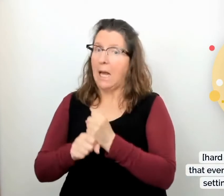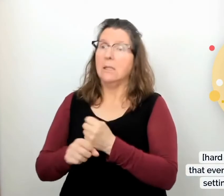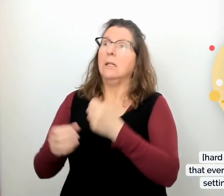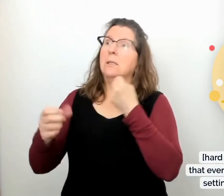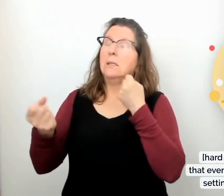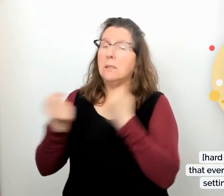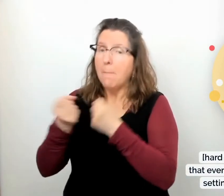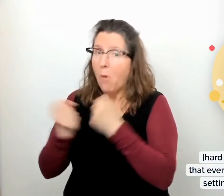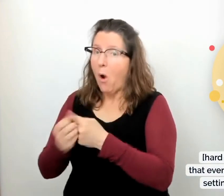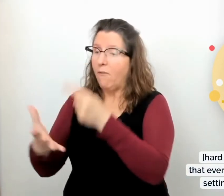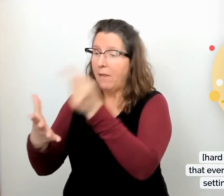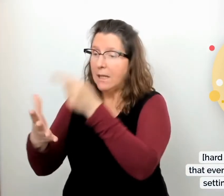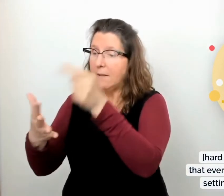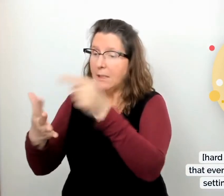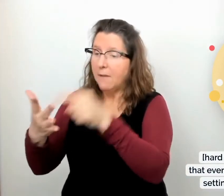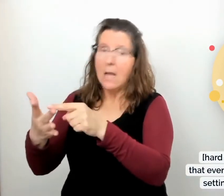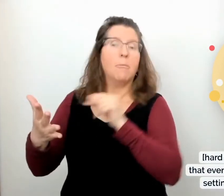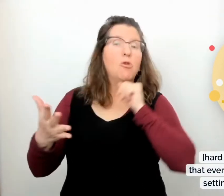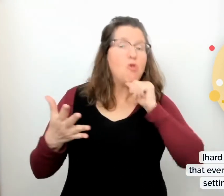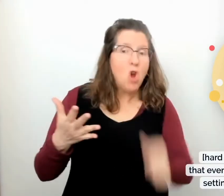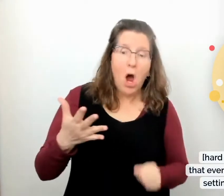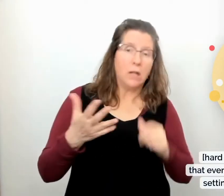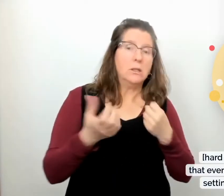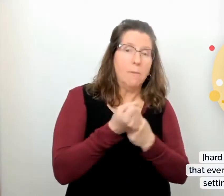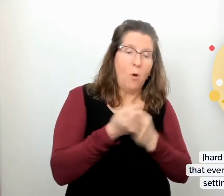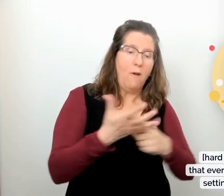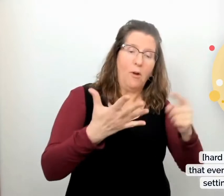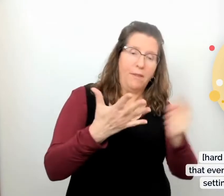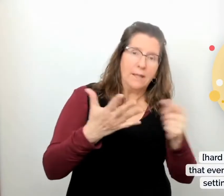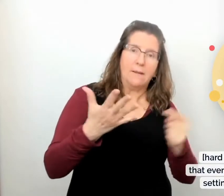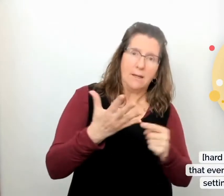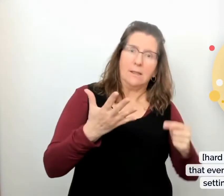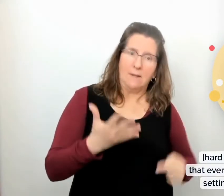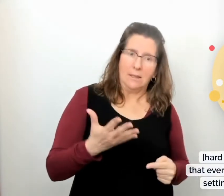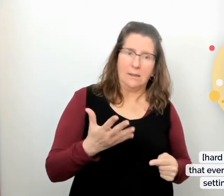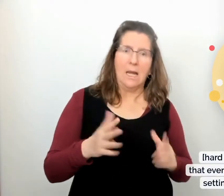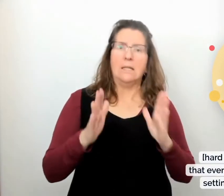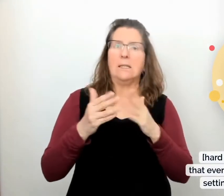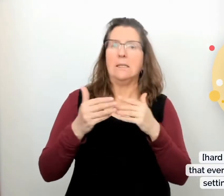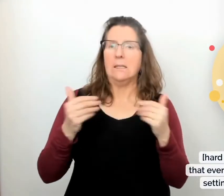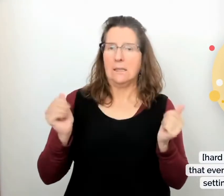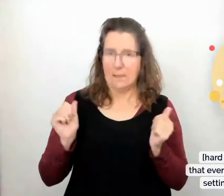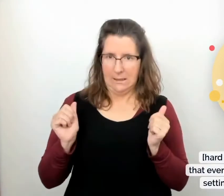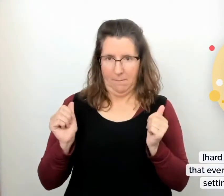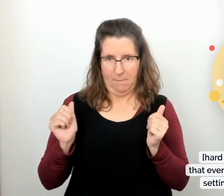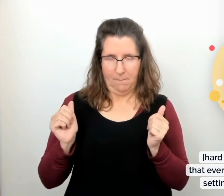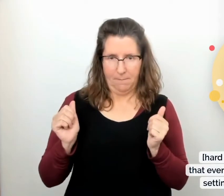Or the supports are provided for only certain learning needs and outcomes, while others are ignored. It's systemic.